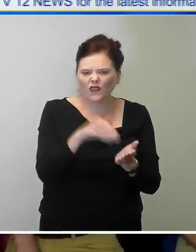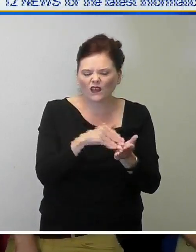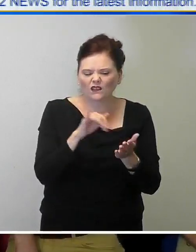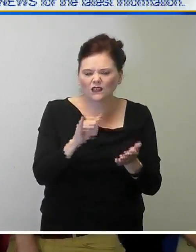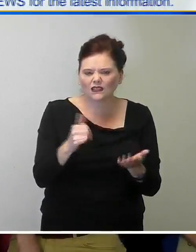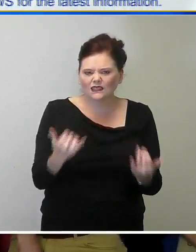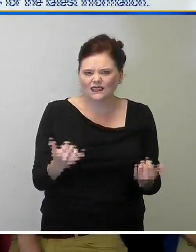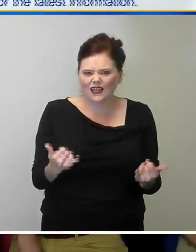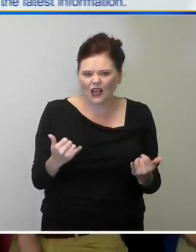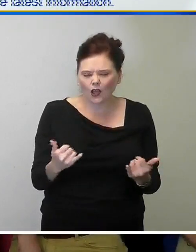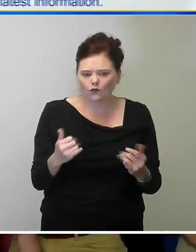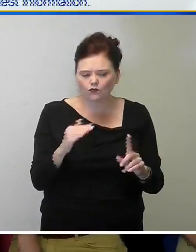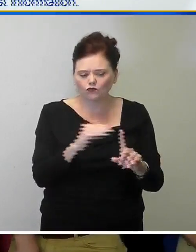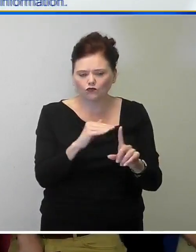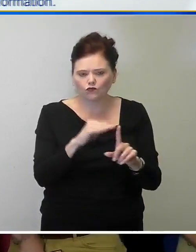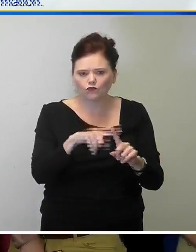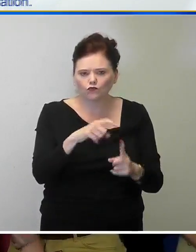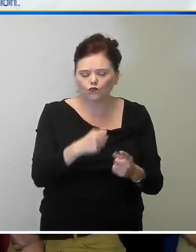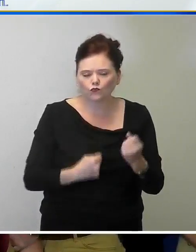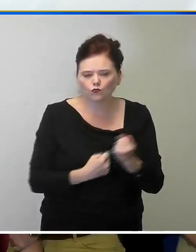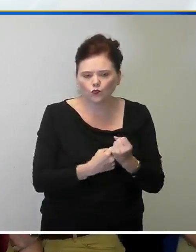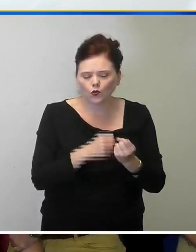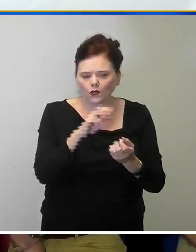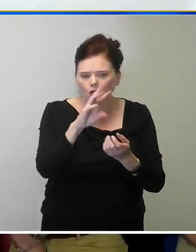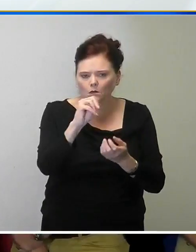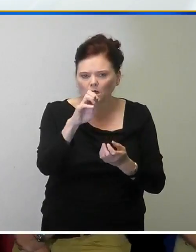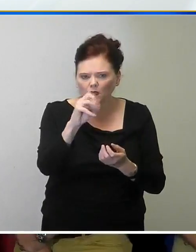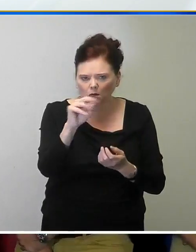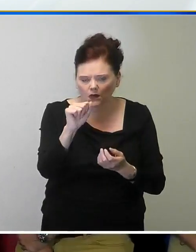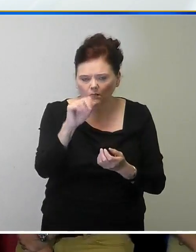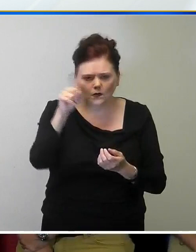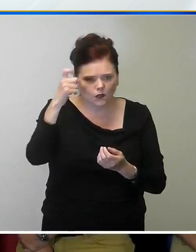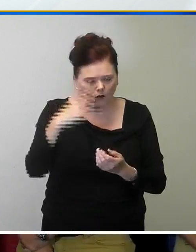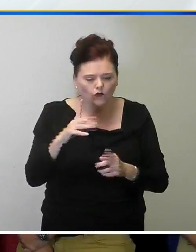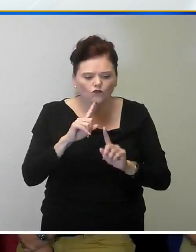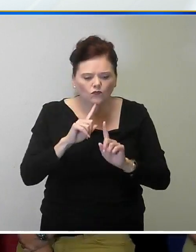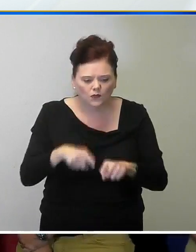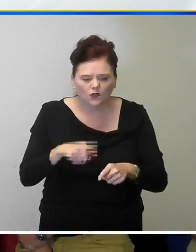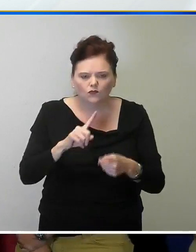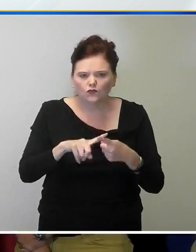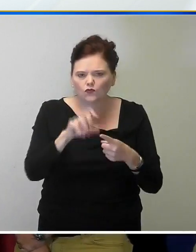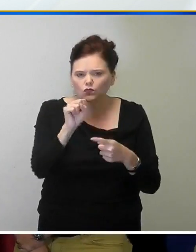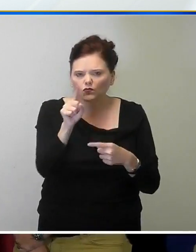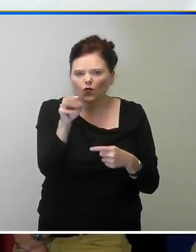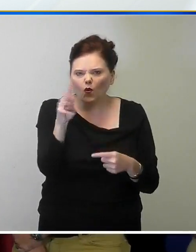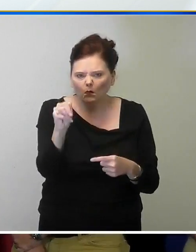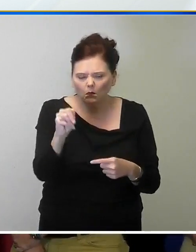SUPPORT THE HURRICANE EFFORT. WE CAN SURGE TO OVER A THOUSAND WHO ARE CURRENTLY ALERTED TO